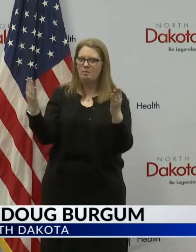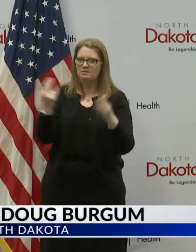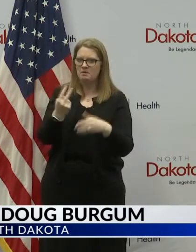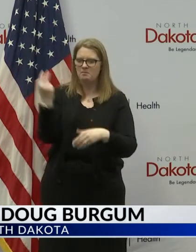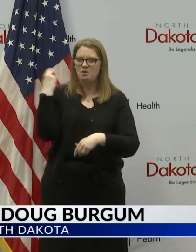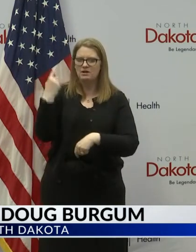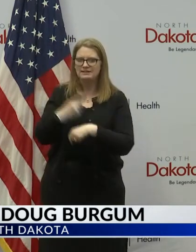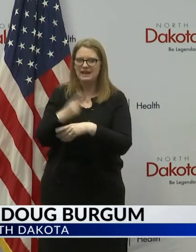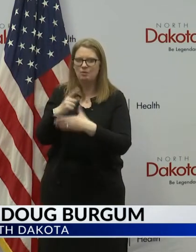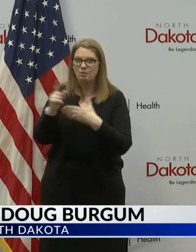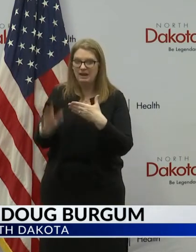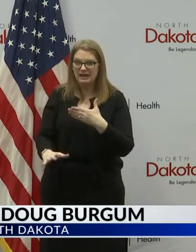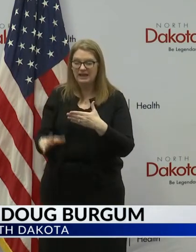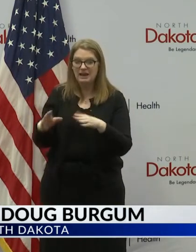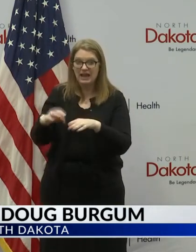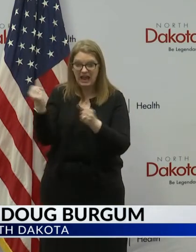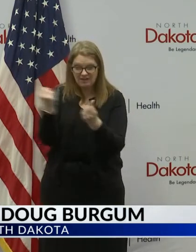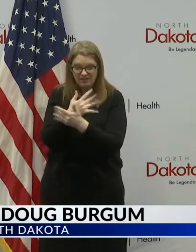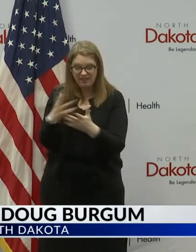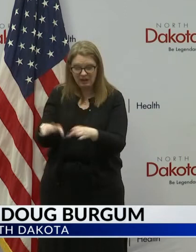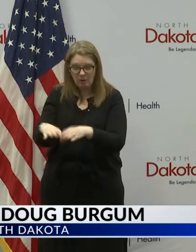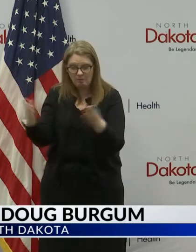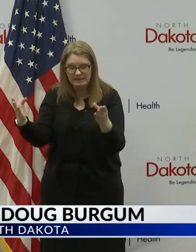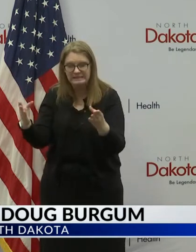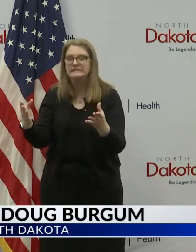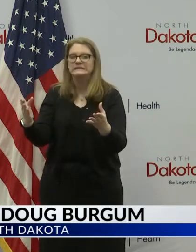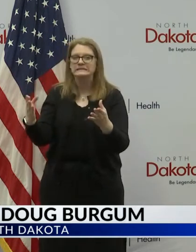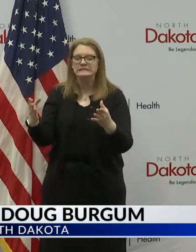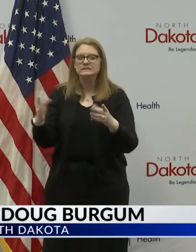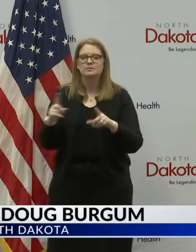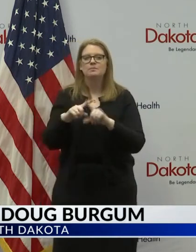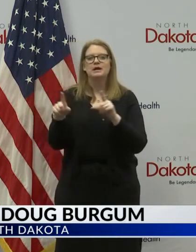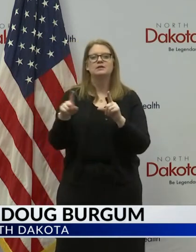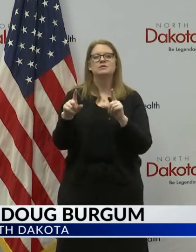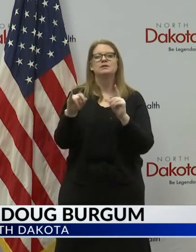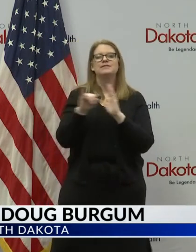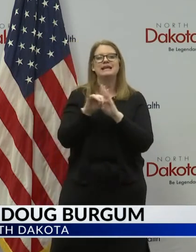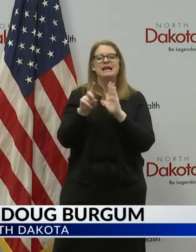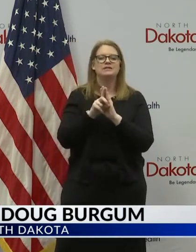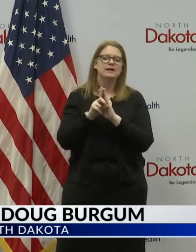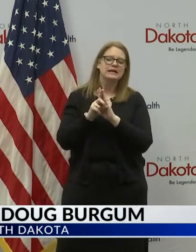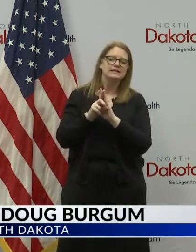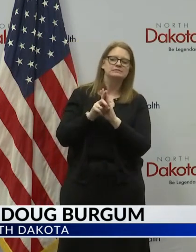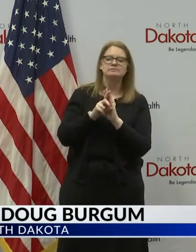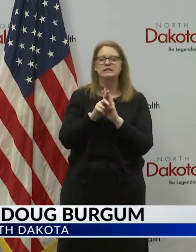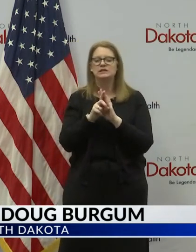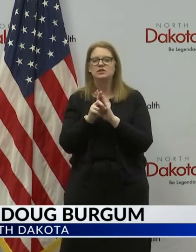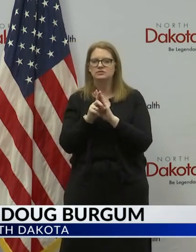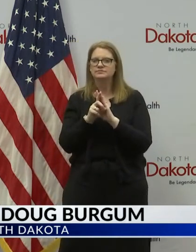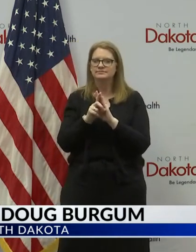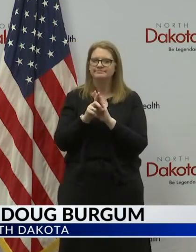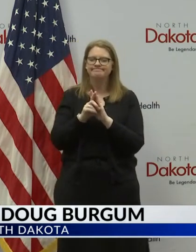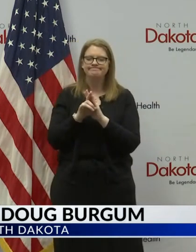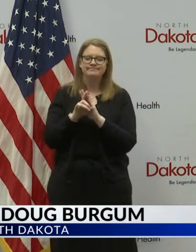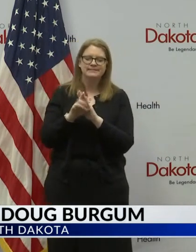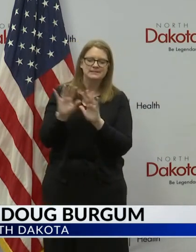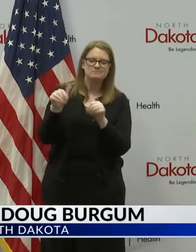VISITATION IS AROUND MOLDER. AROUND MEMORIAL DAY. WE HOPE THEY'RE OPEN BY MEMORIAL DAY WEEKEND. WE HAVEN'T IDENTIFIED -- WE HAVE